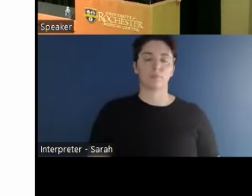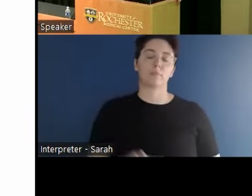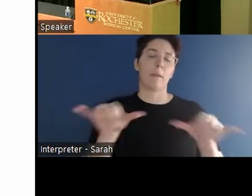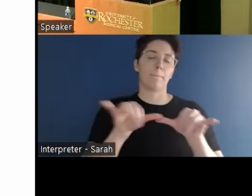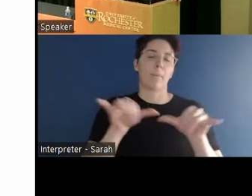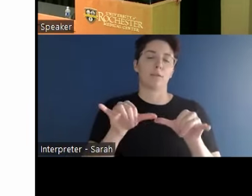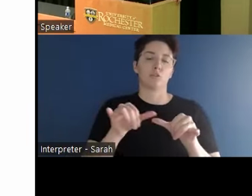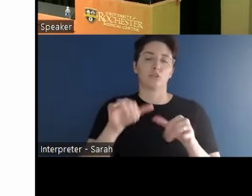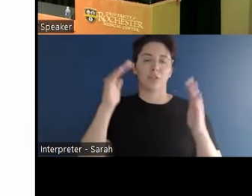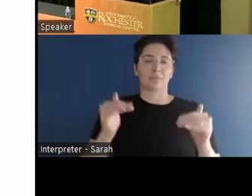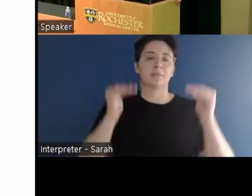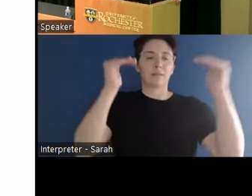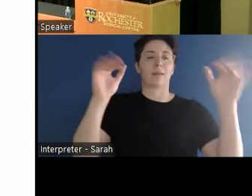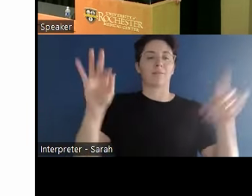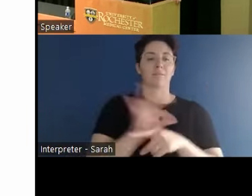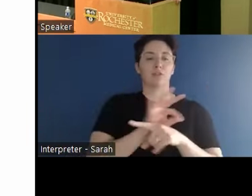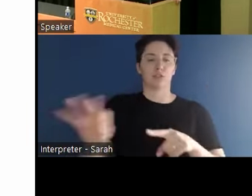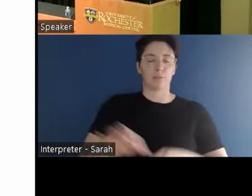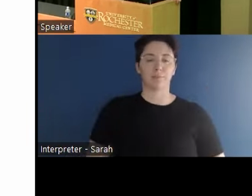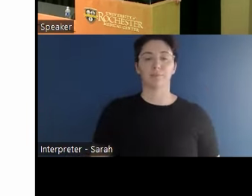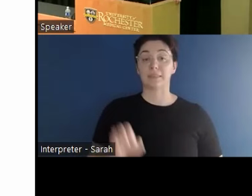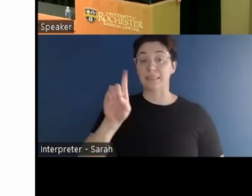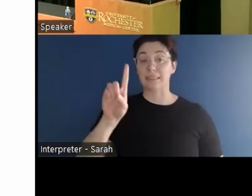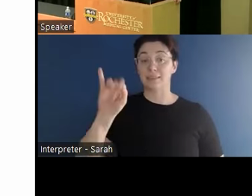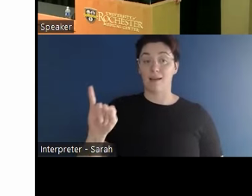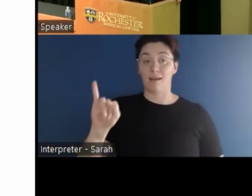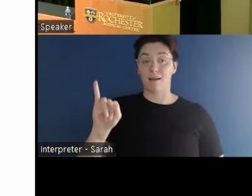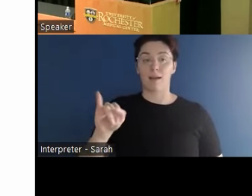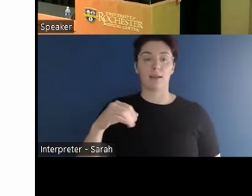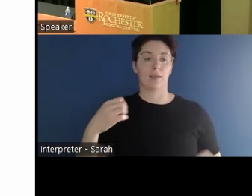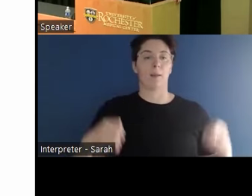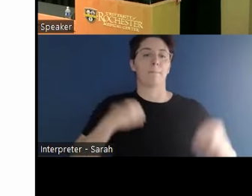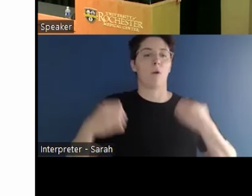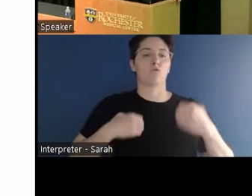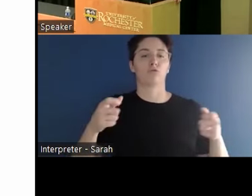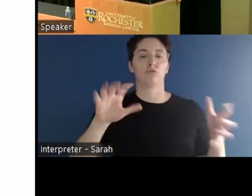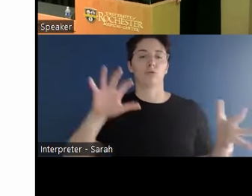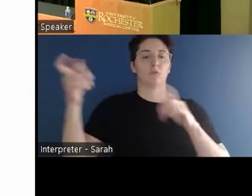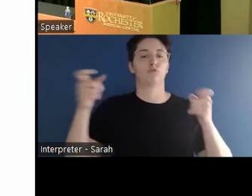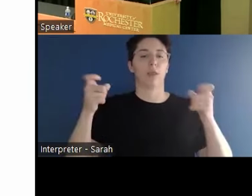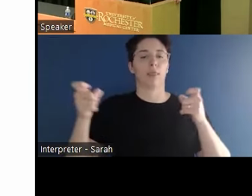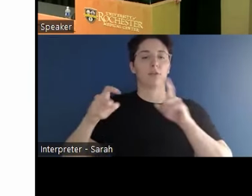EDI was developed for use for children with autism to measure everyday emotional reactivity and